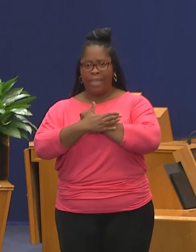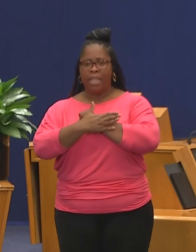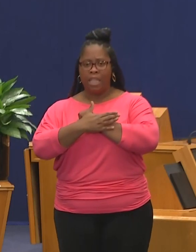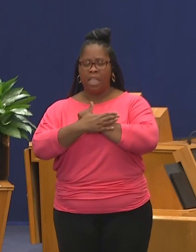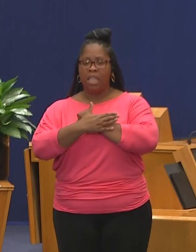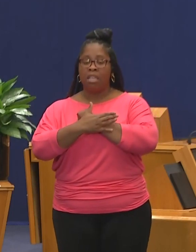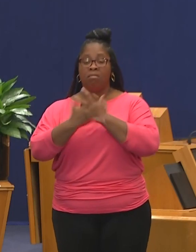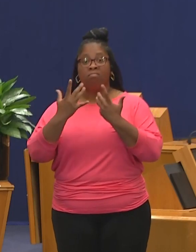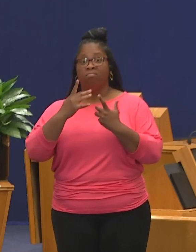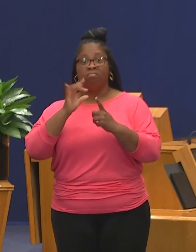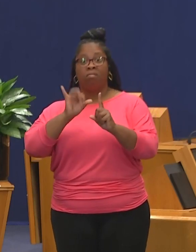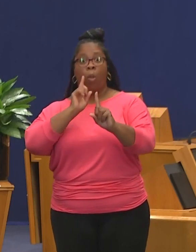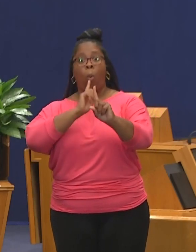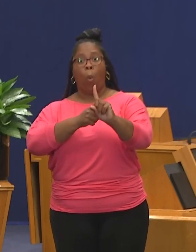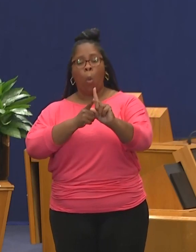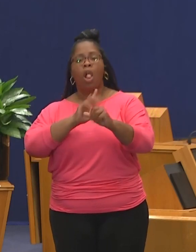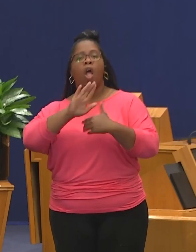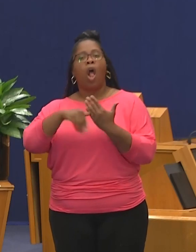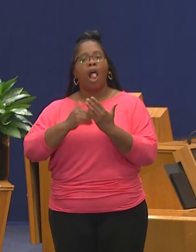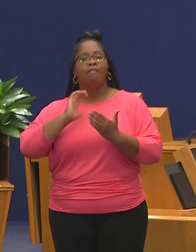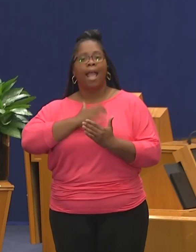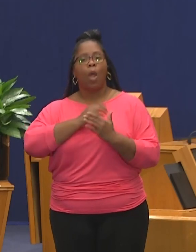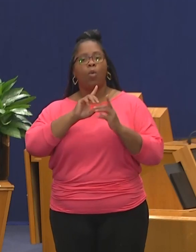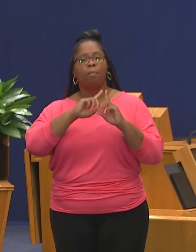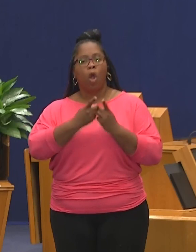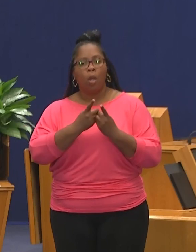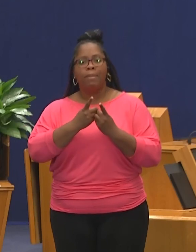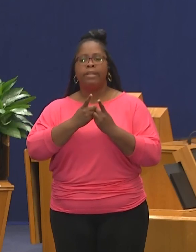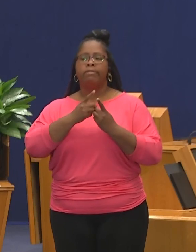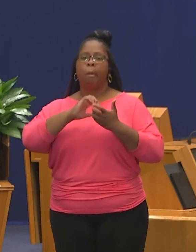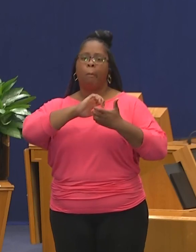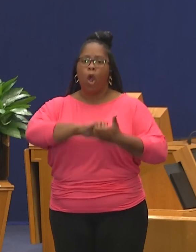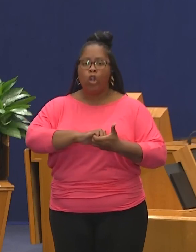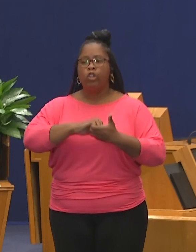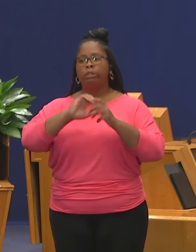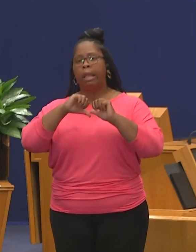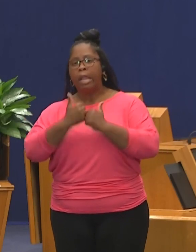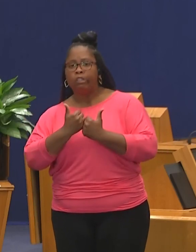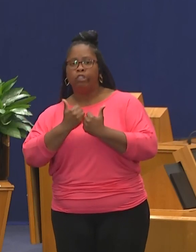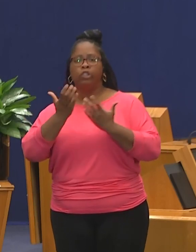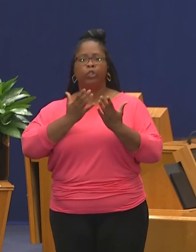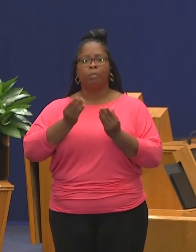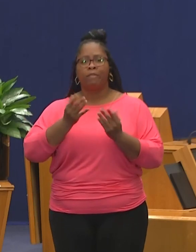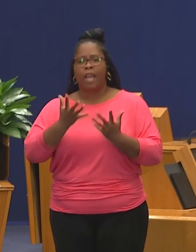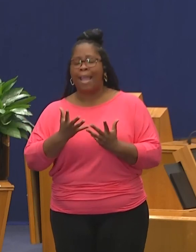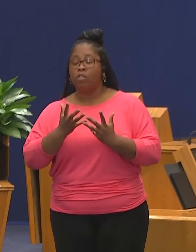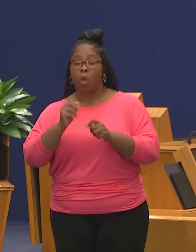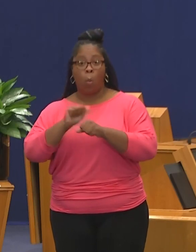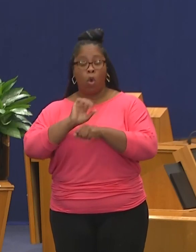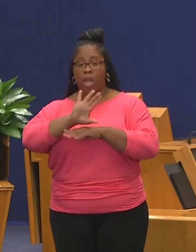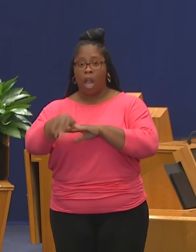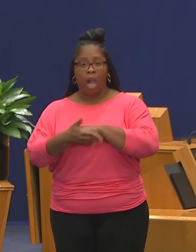COUNTY RESIDENTS. TO THAT END, ALL OF OUR COUNTY DEPARTMENT, PARTNER AGENCIES,